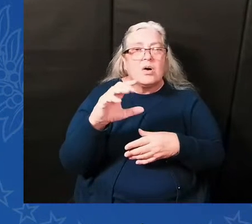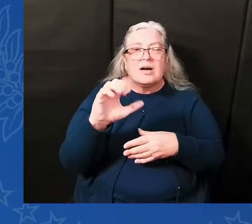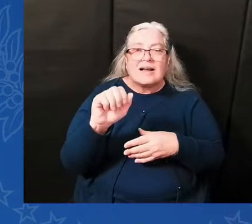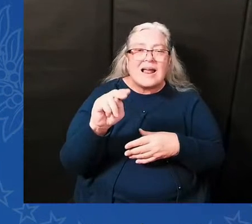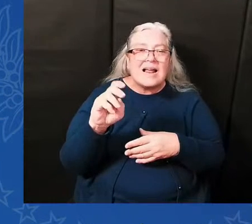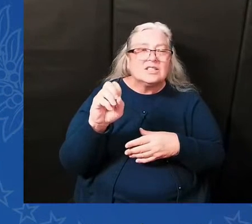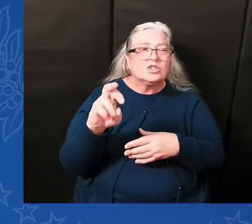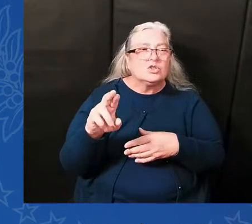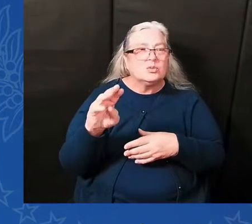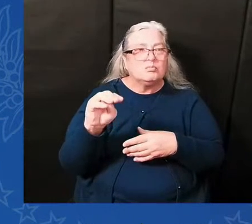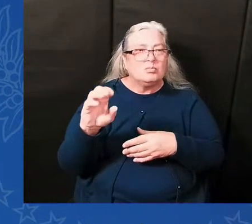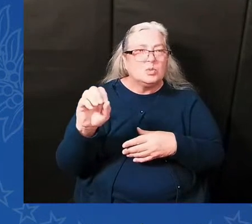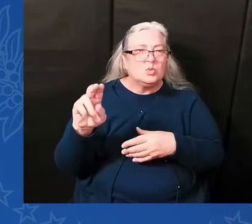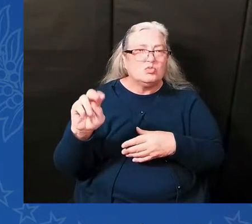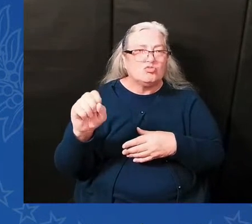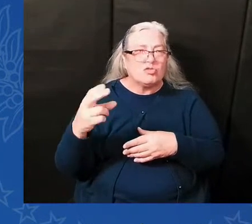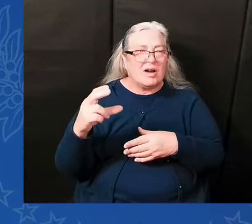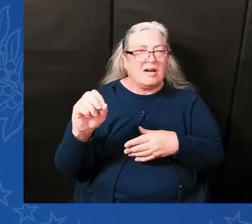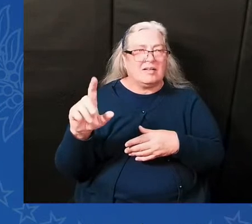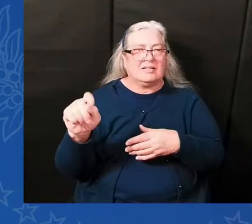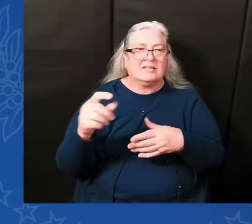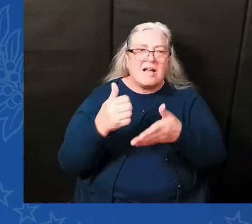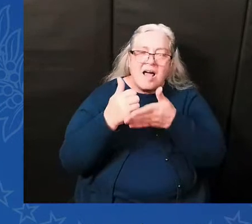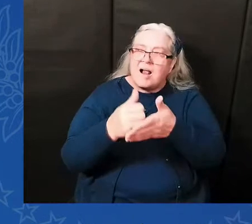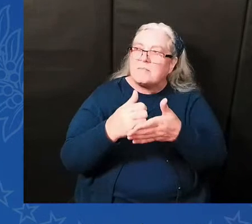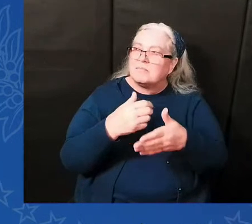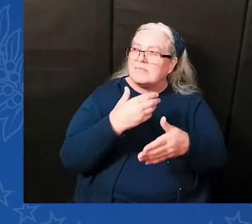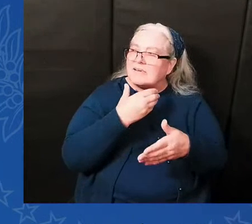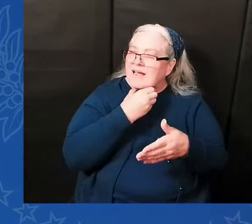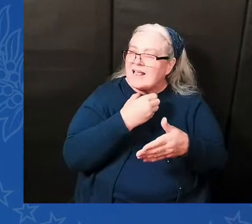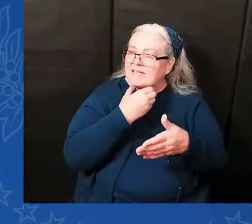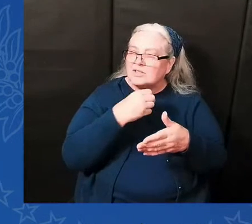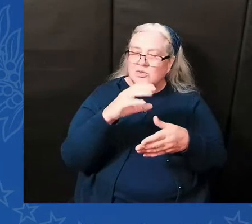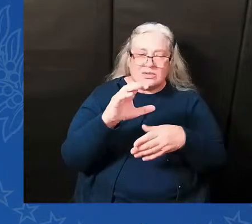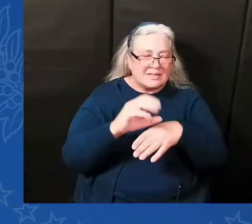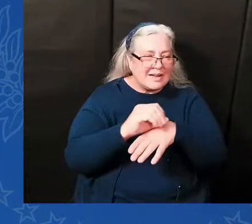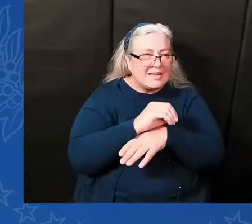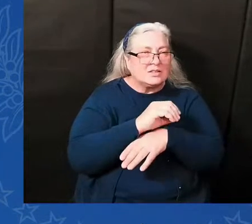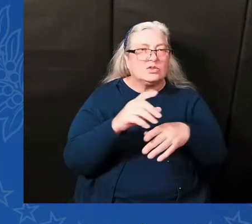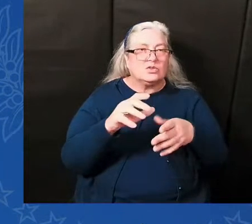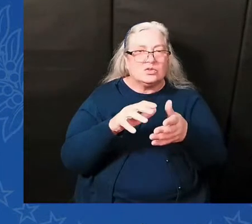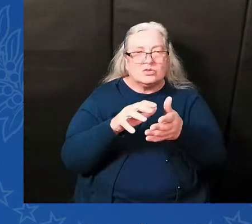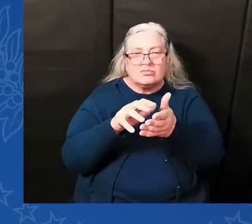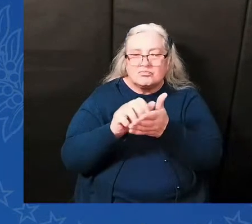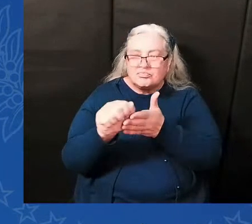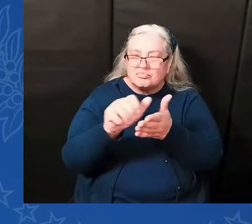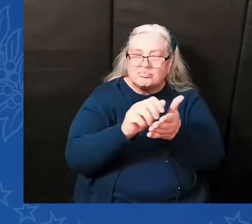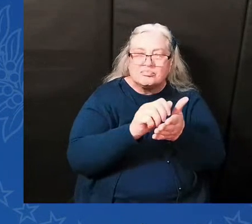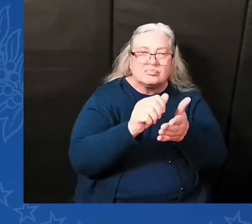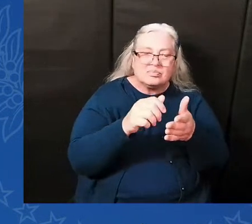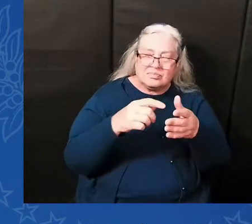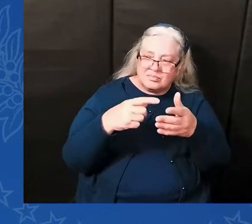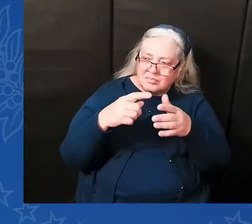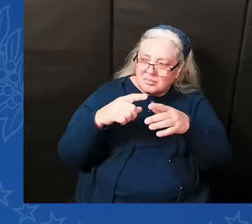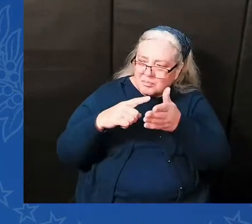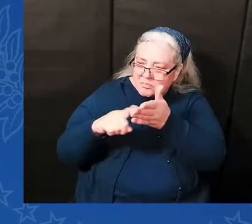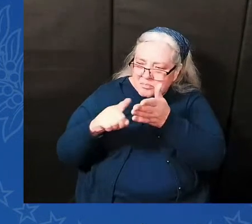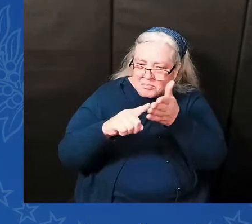to invest in research and development and early detection and screening, and to end cancer, which we could do, as we know it.